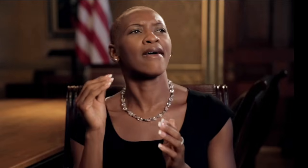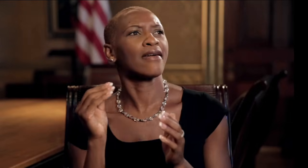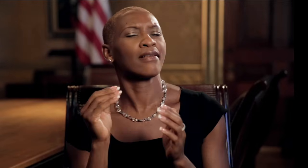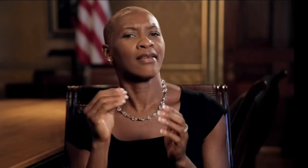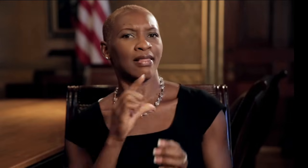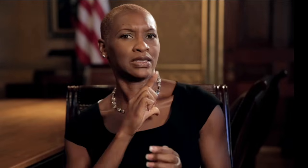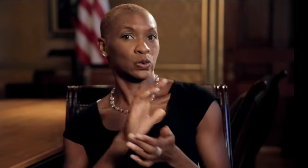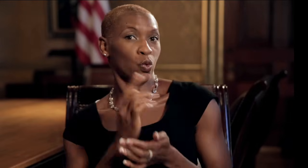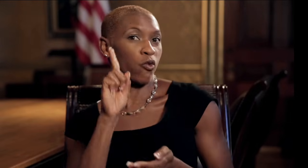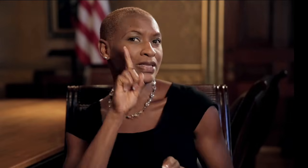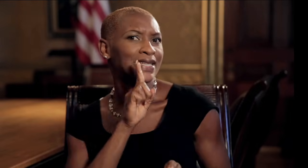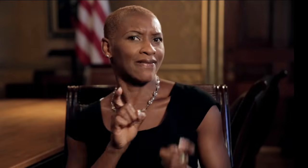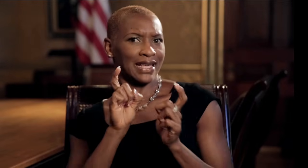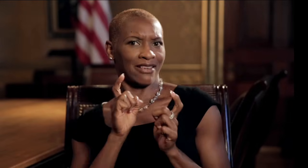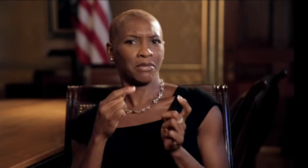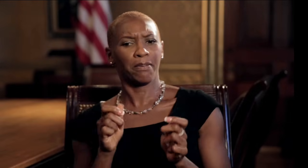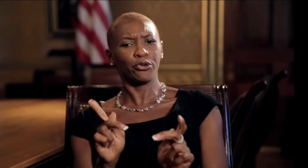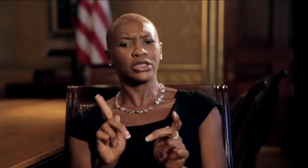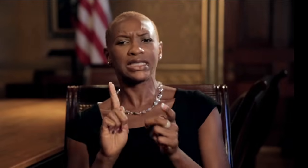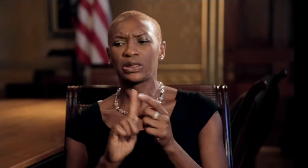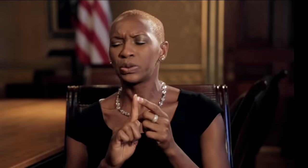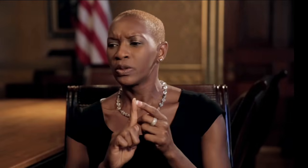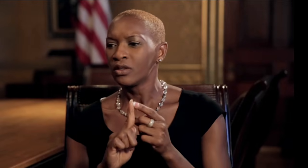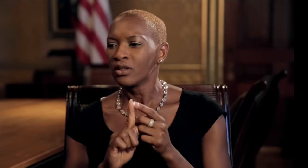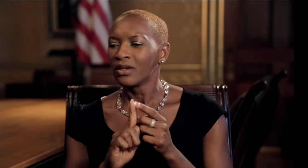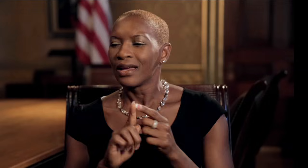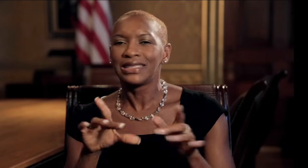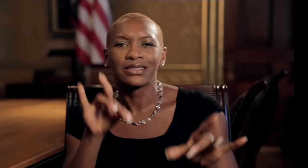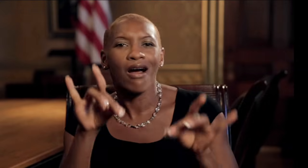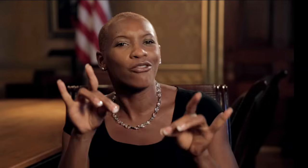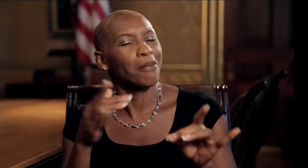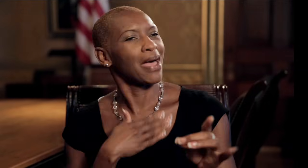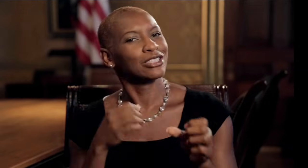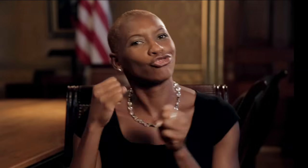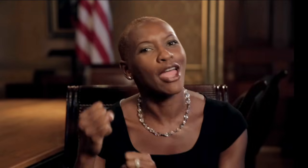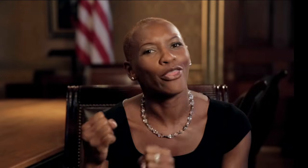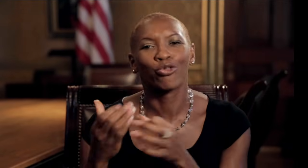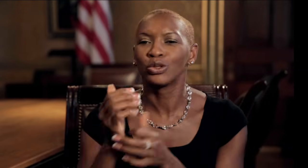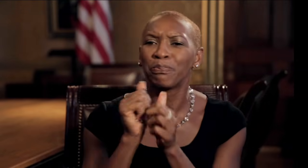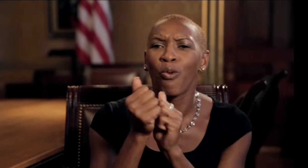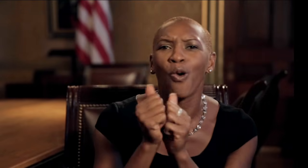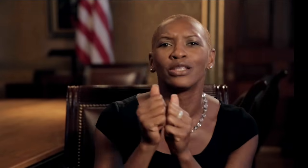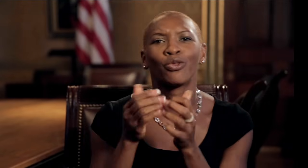Lexington School for the Deaf gave me the ability to find my identity through sports,